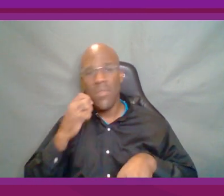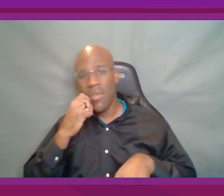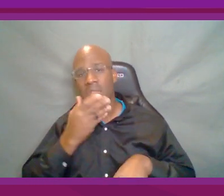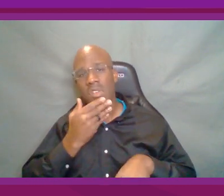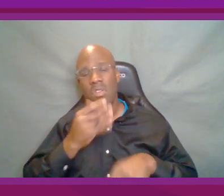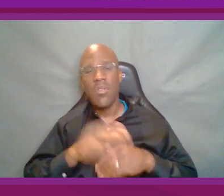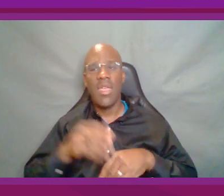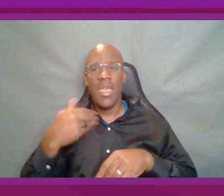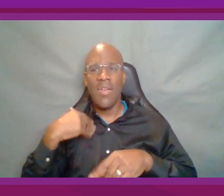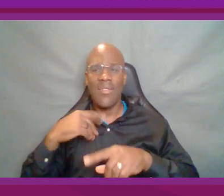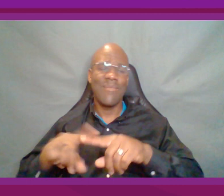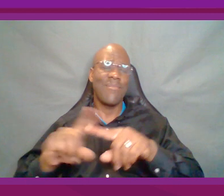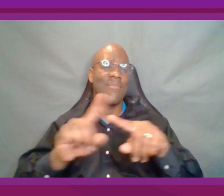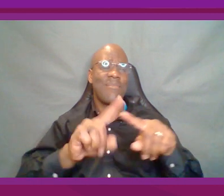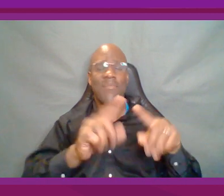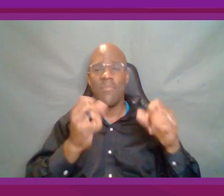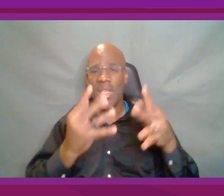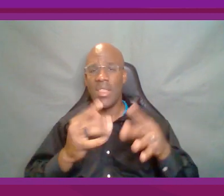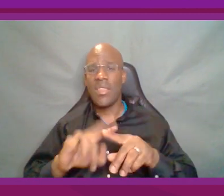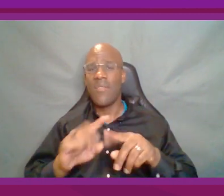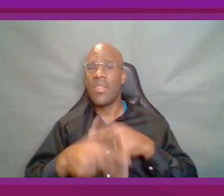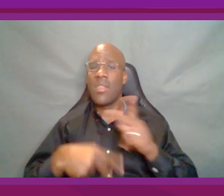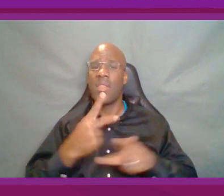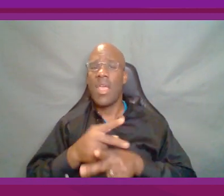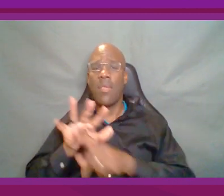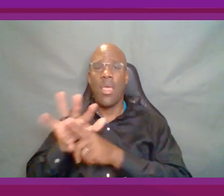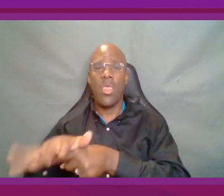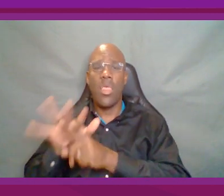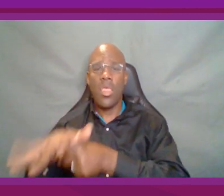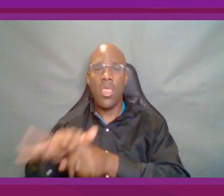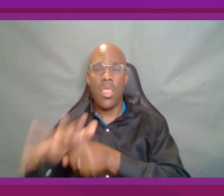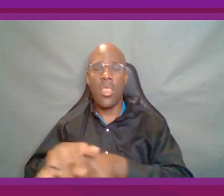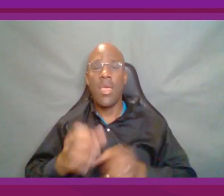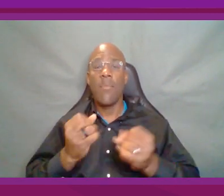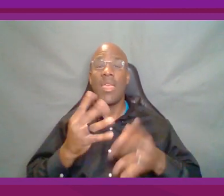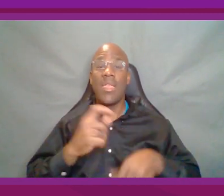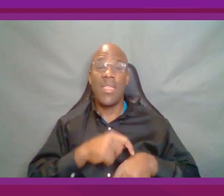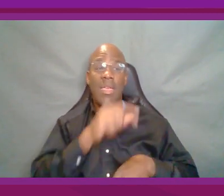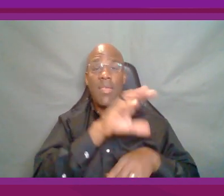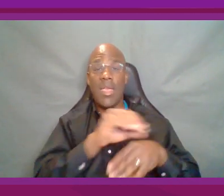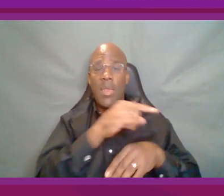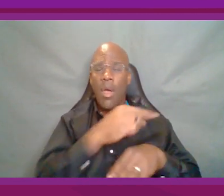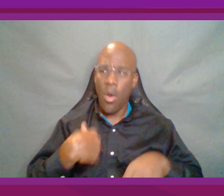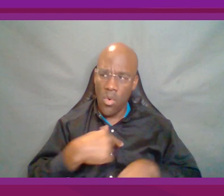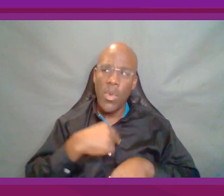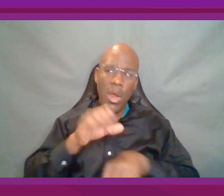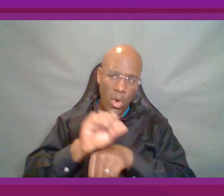multiple forms of oppression and the response is often, we're working on disability issues.